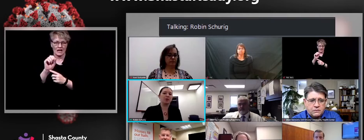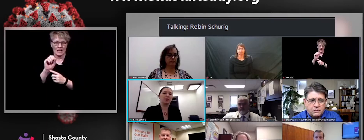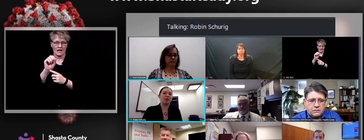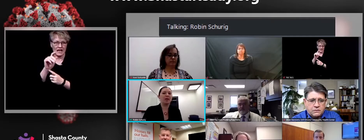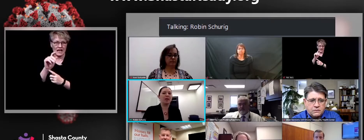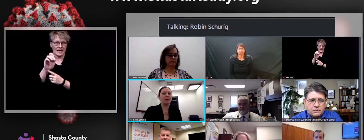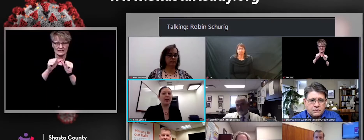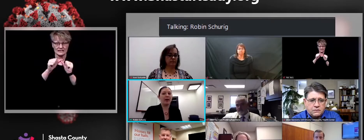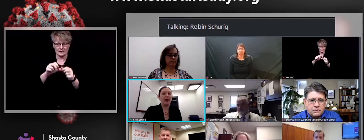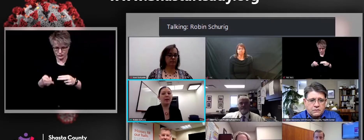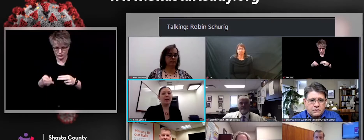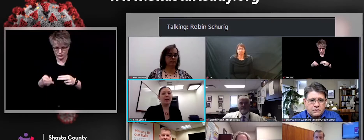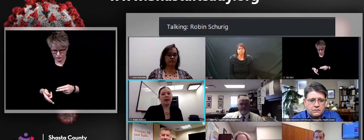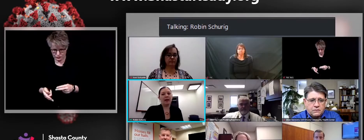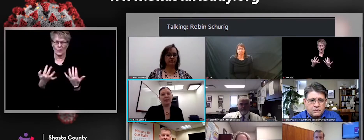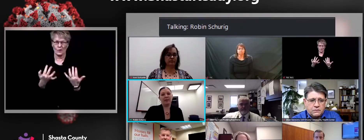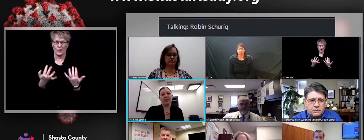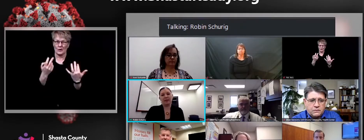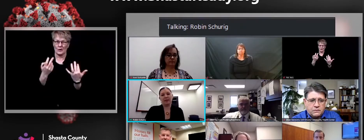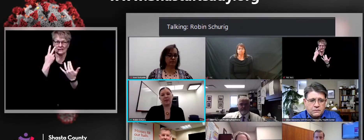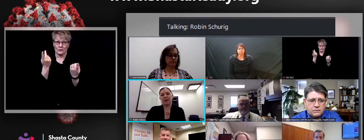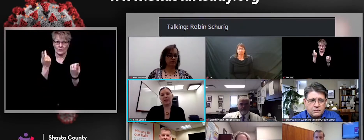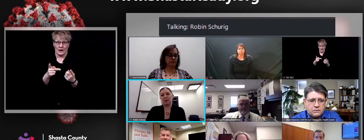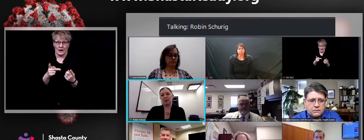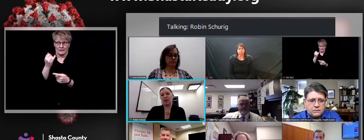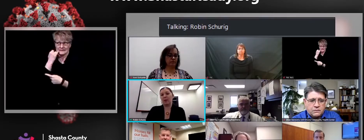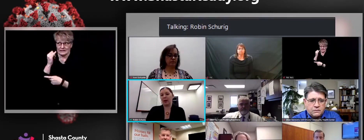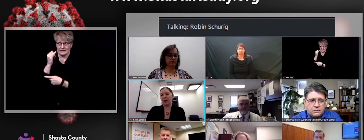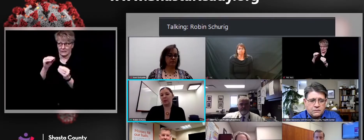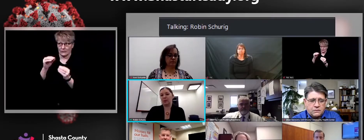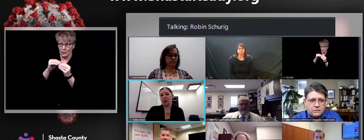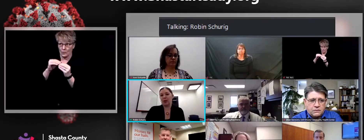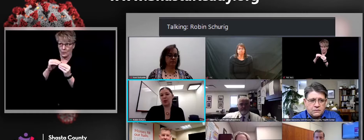case rates back up. And again, the things that we can do to keep our case rates low